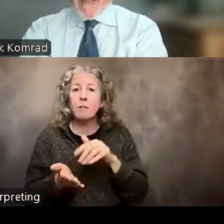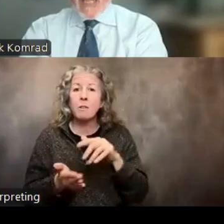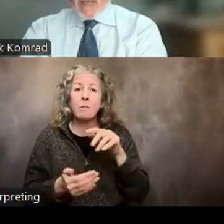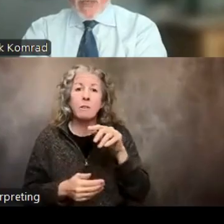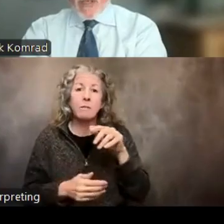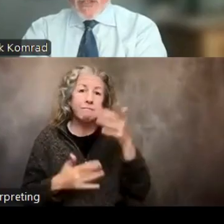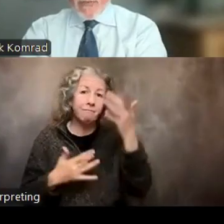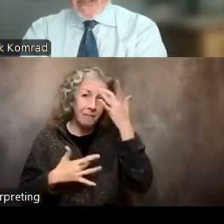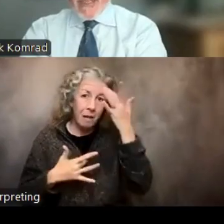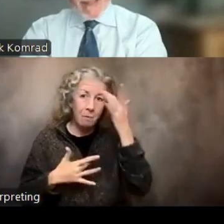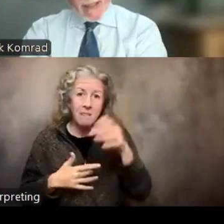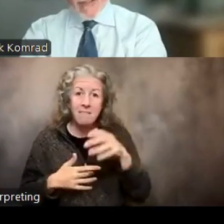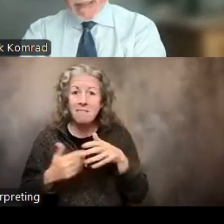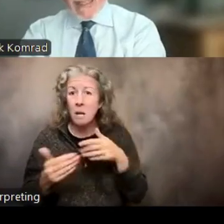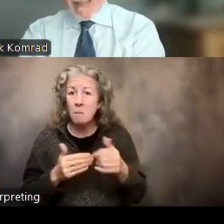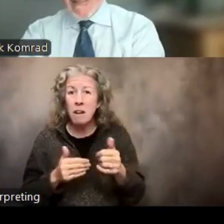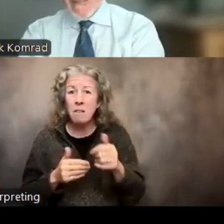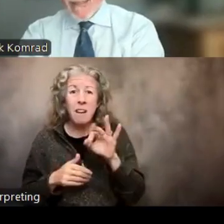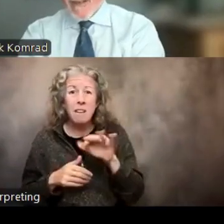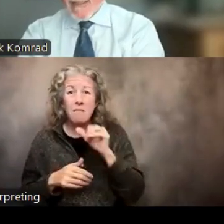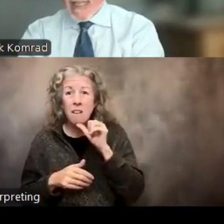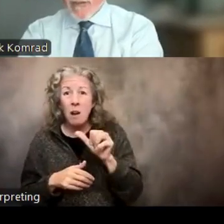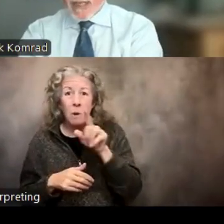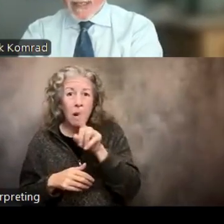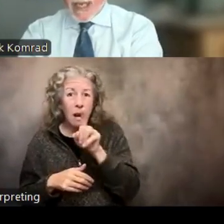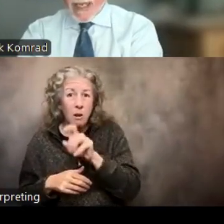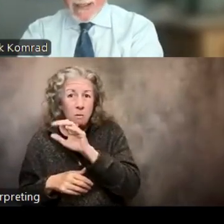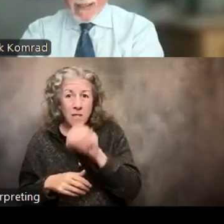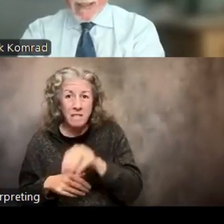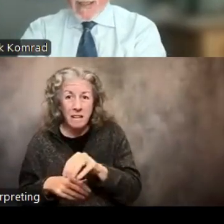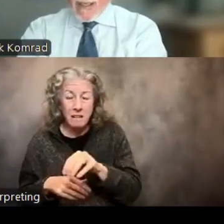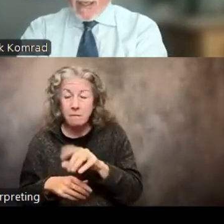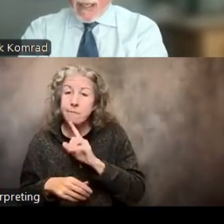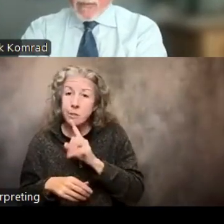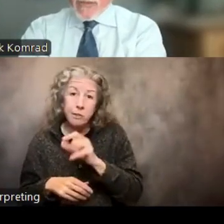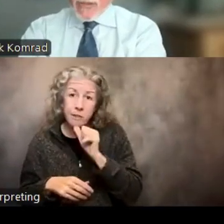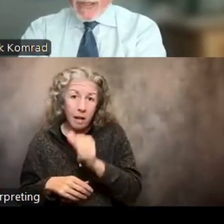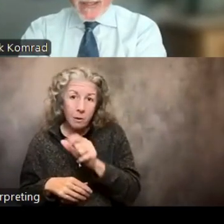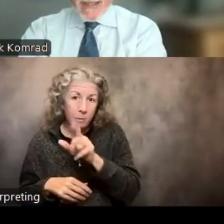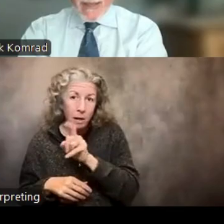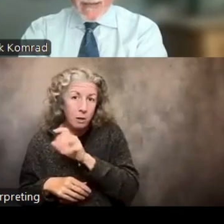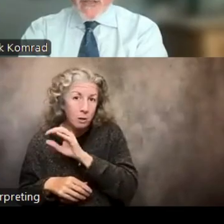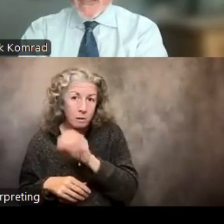not 100% and it turns out it's definitely not certainty versus